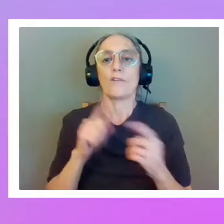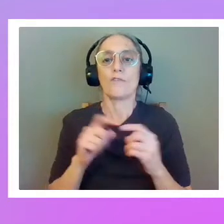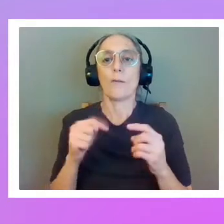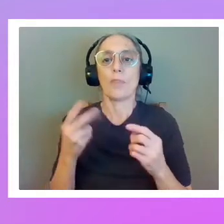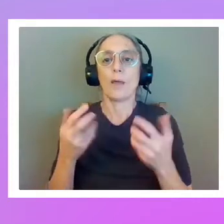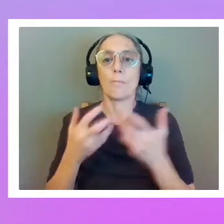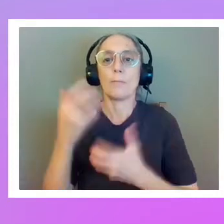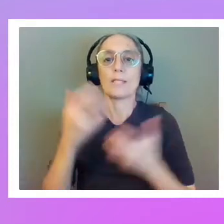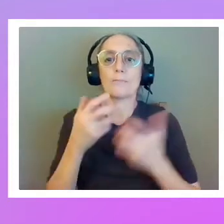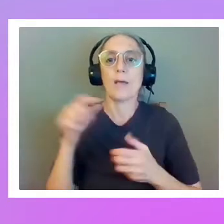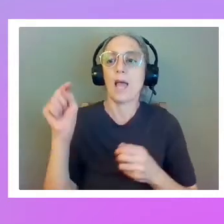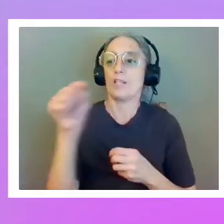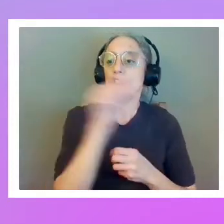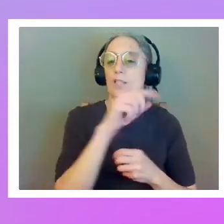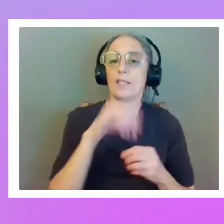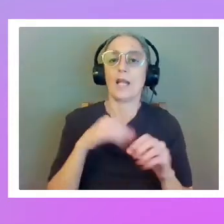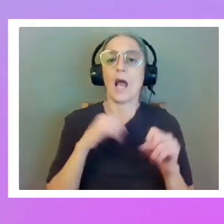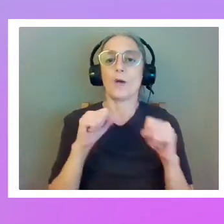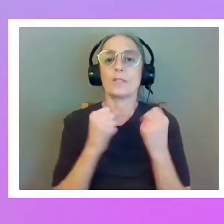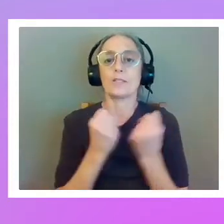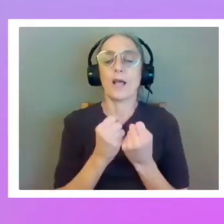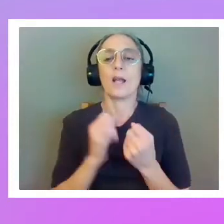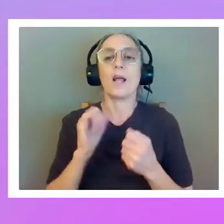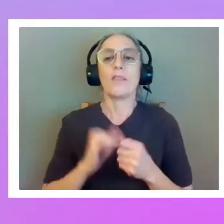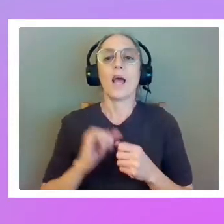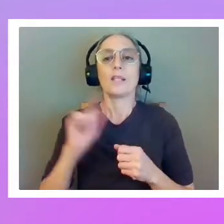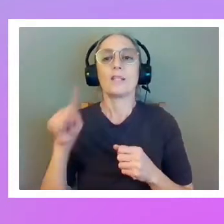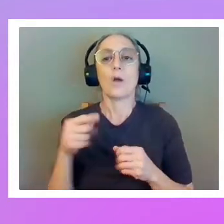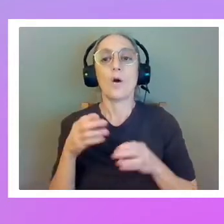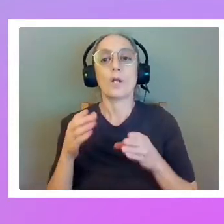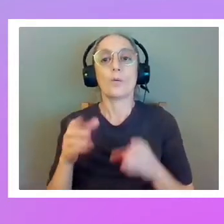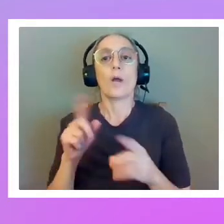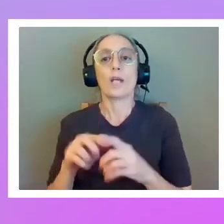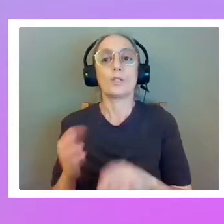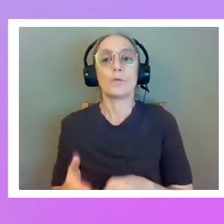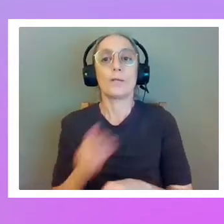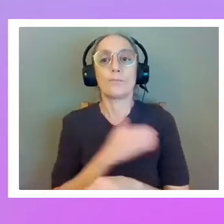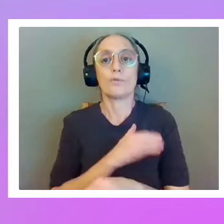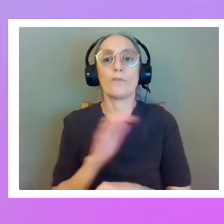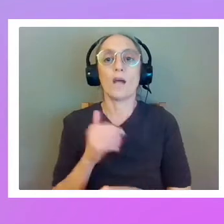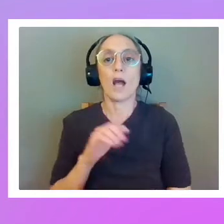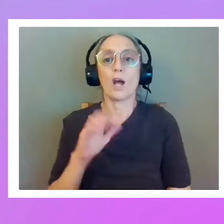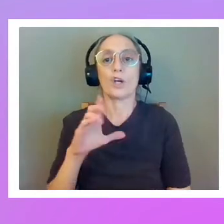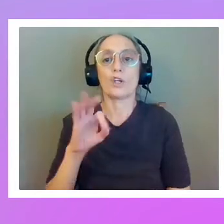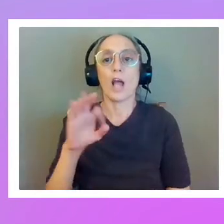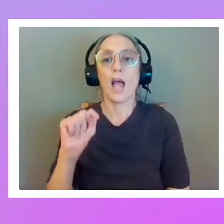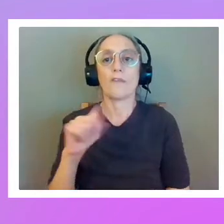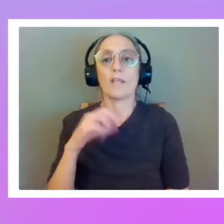because that's the only way to improve our craft and grow as designers.